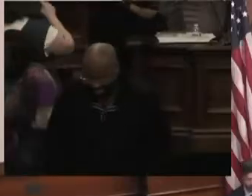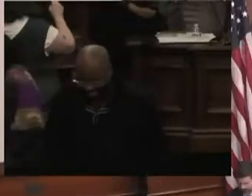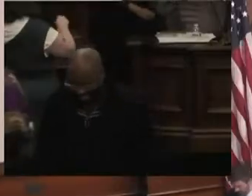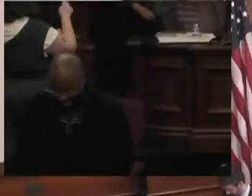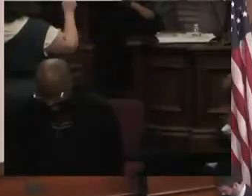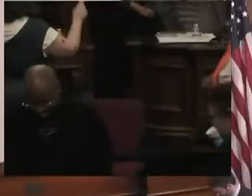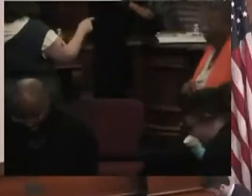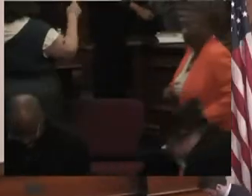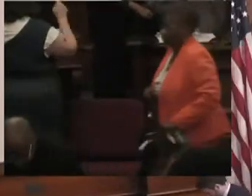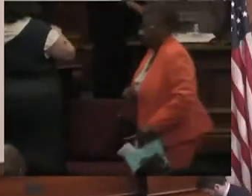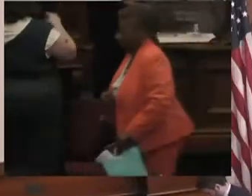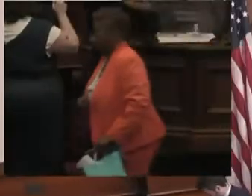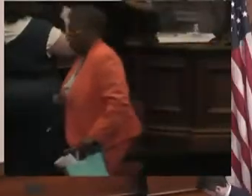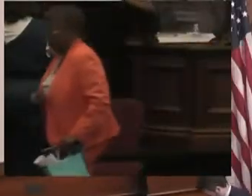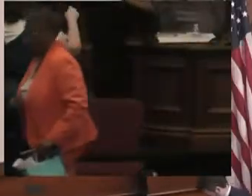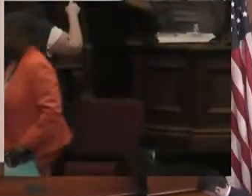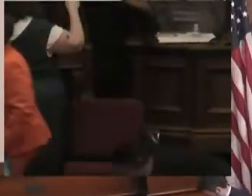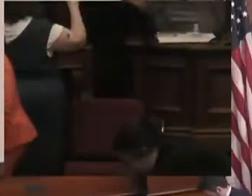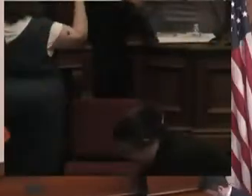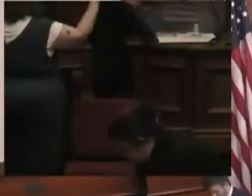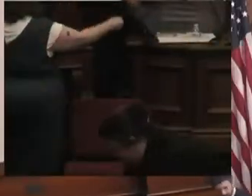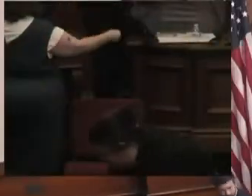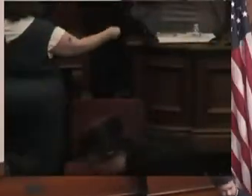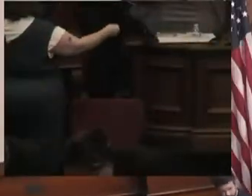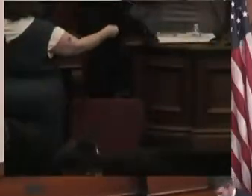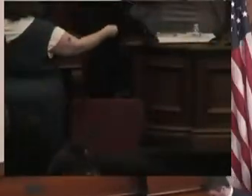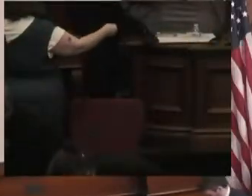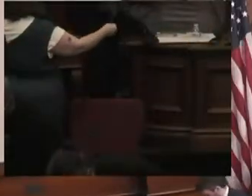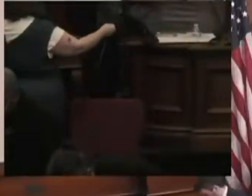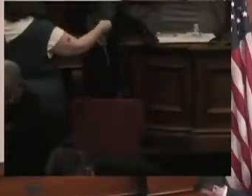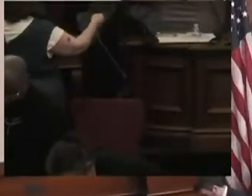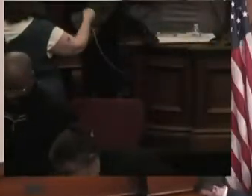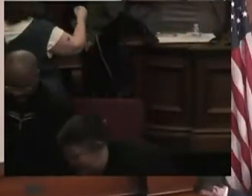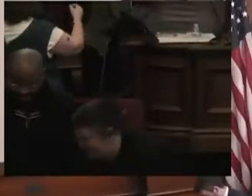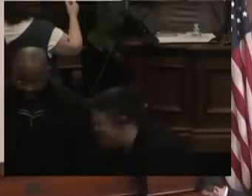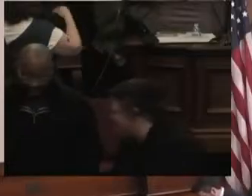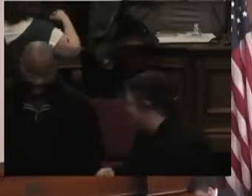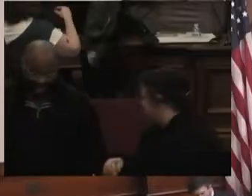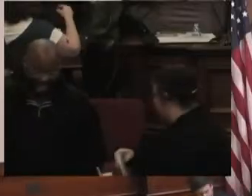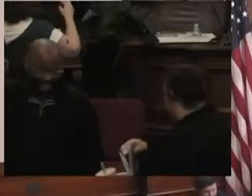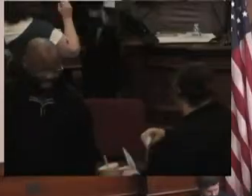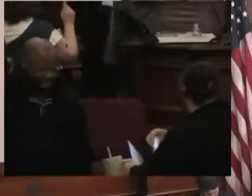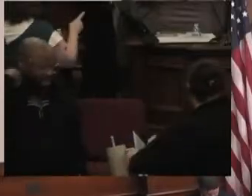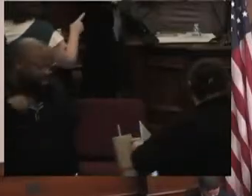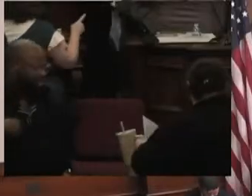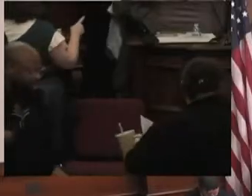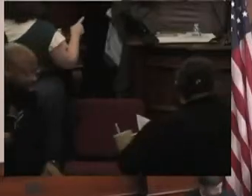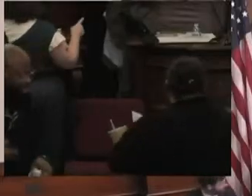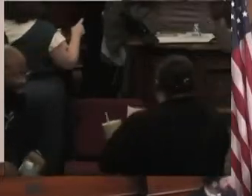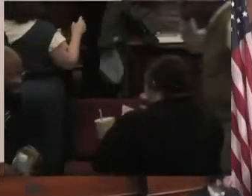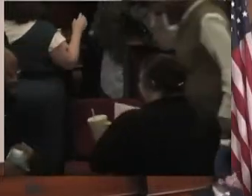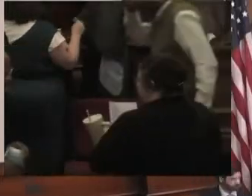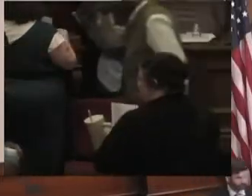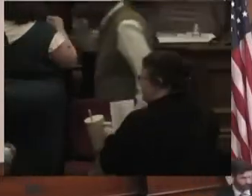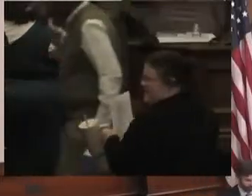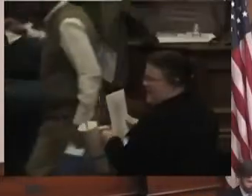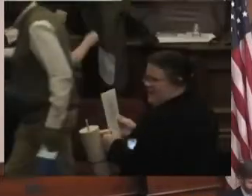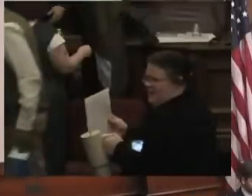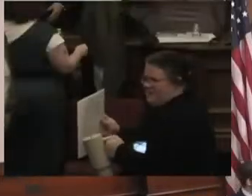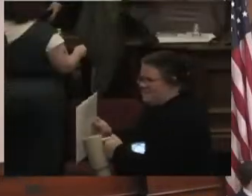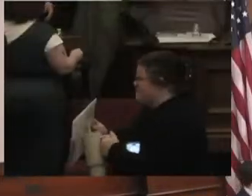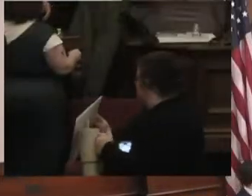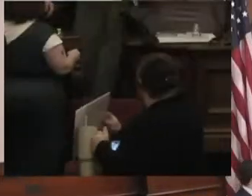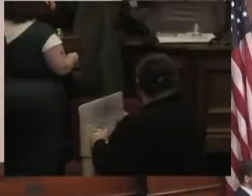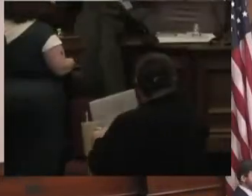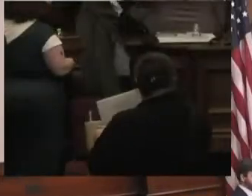to. I think we have to come